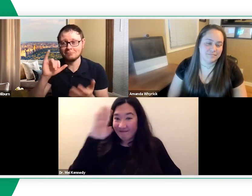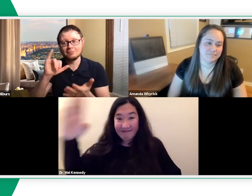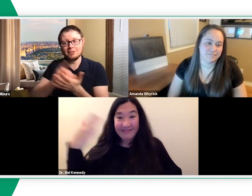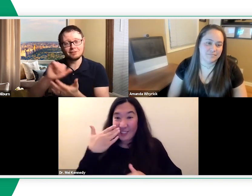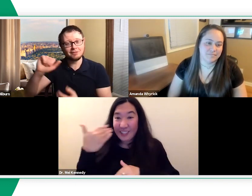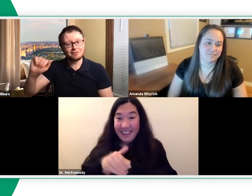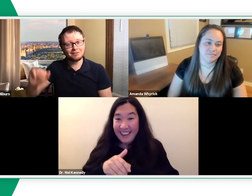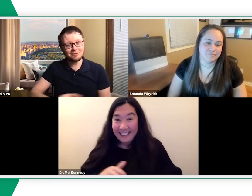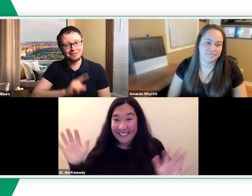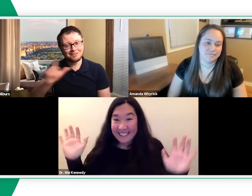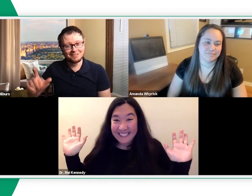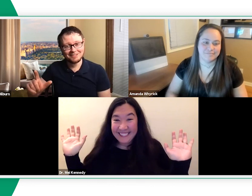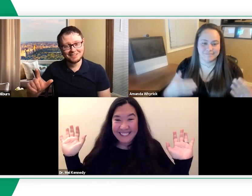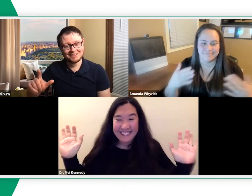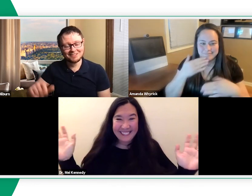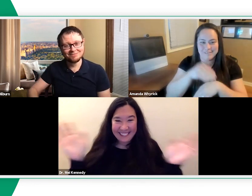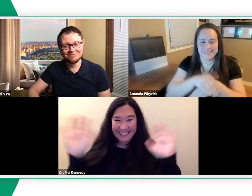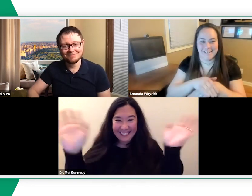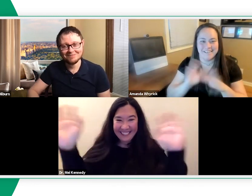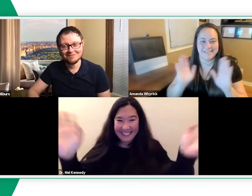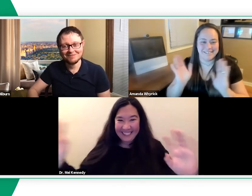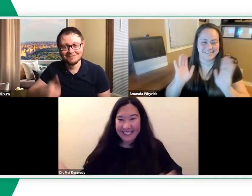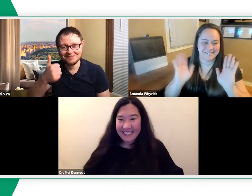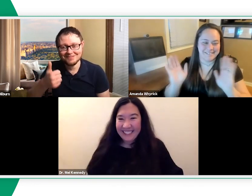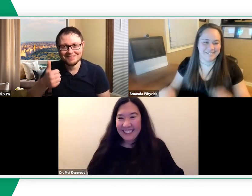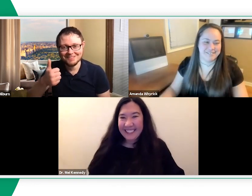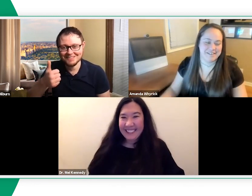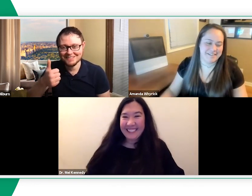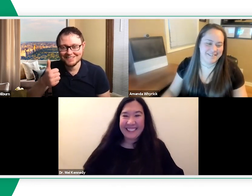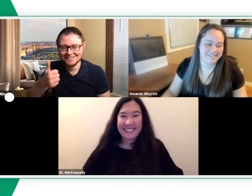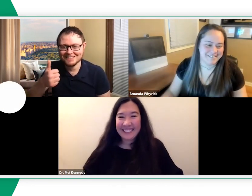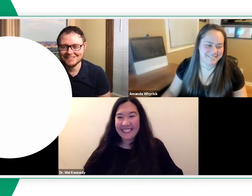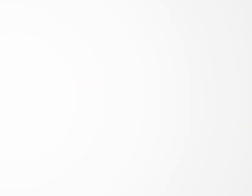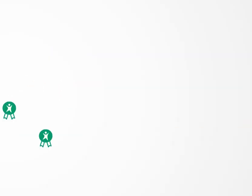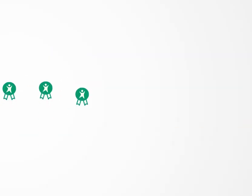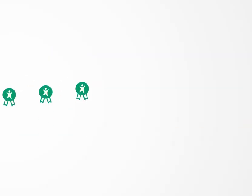Absolutely. >>DR. MEI KENNEDY: So, thank you all! Good night! >>BRIAN MILBURN: Yeah, that's all. Yeah, good night.